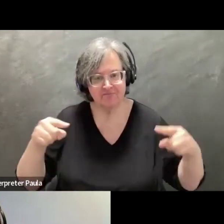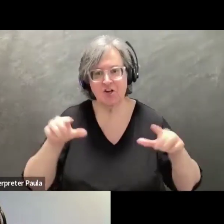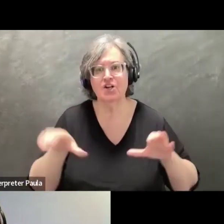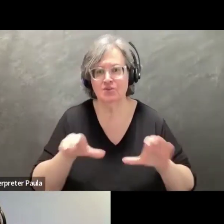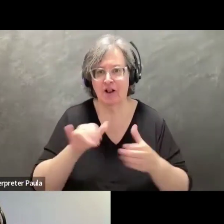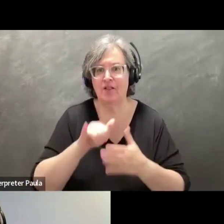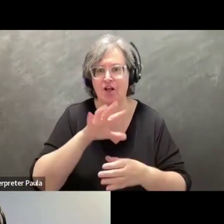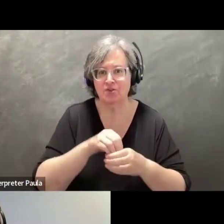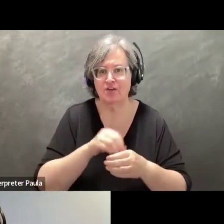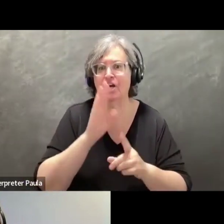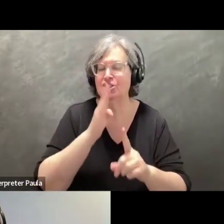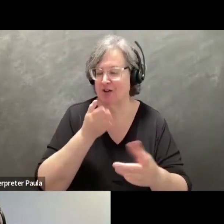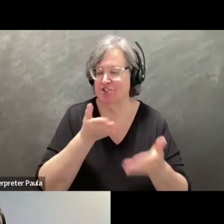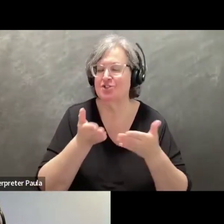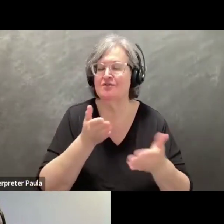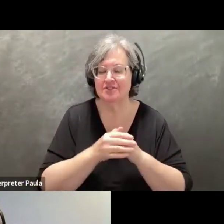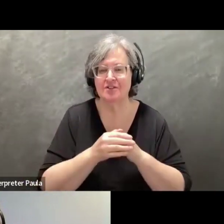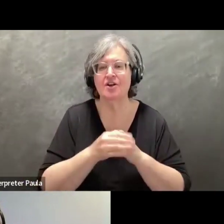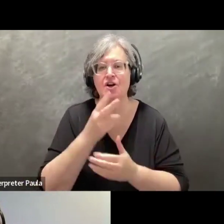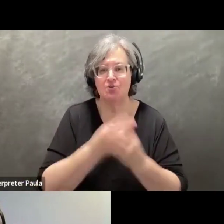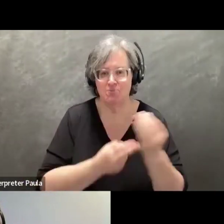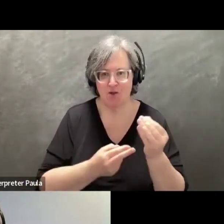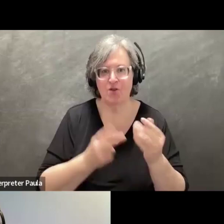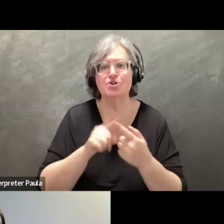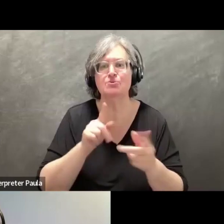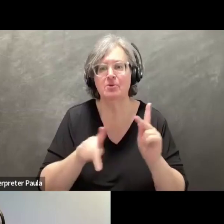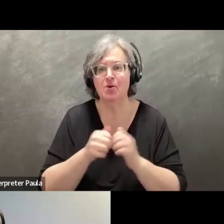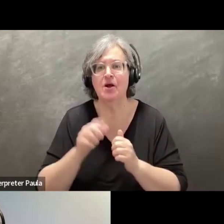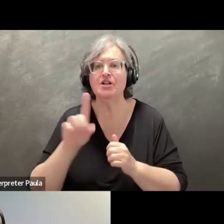include direct services, both to people with disabilities and